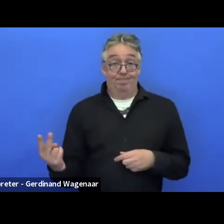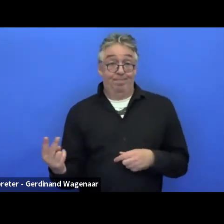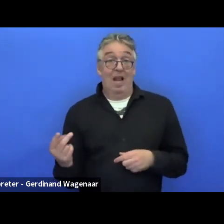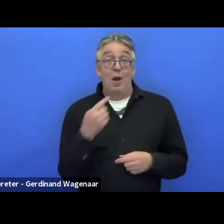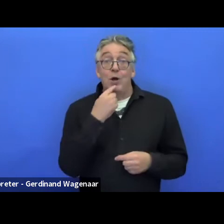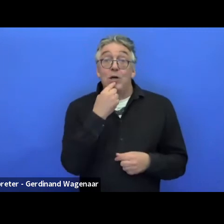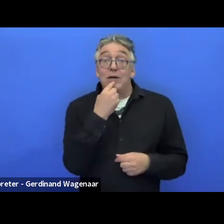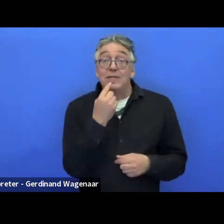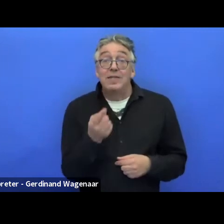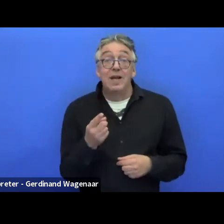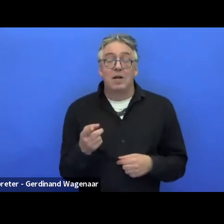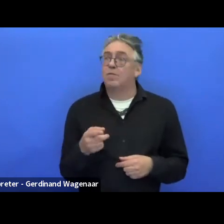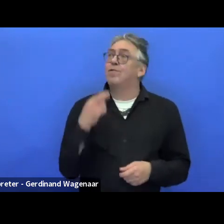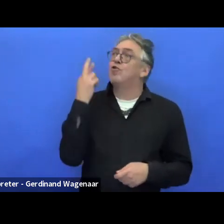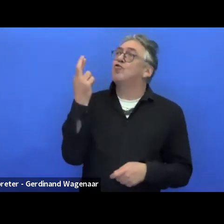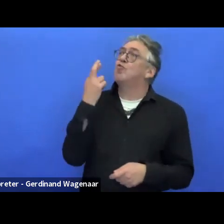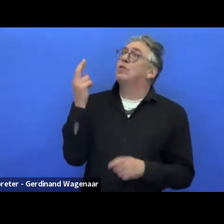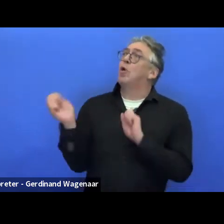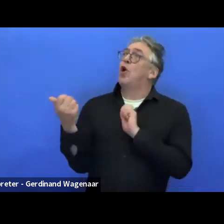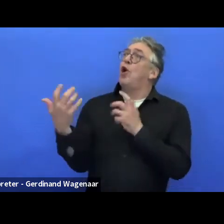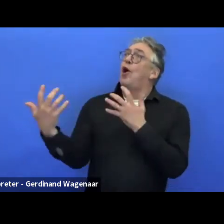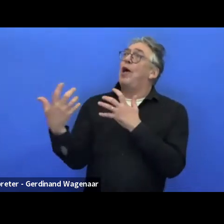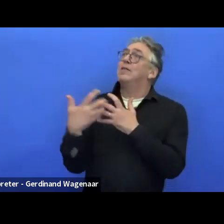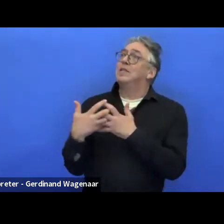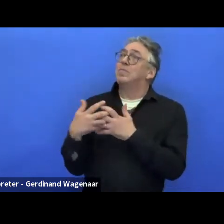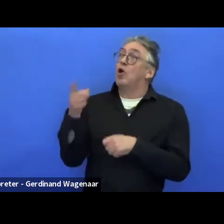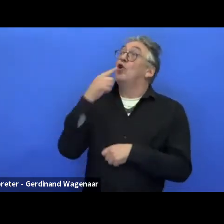that they selected to be available weren't actually available